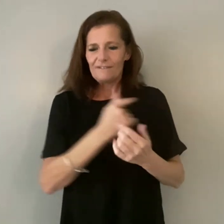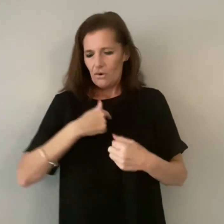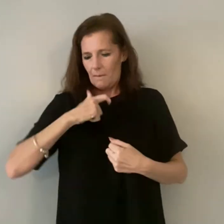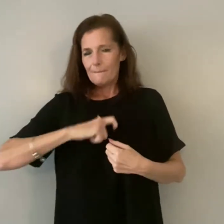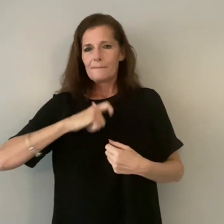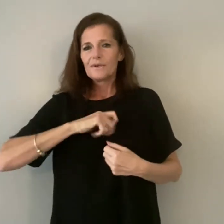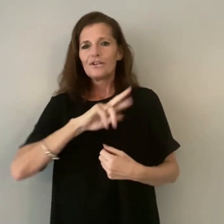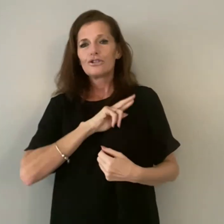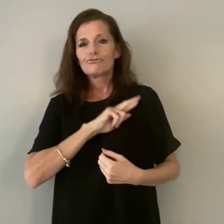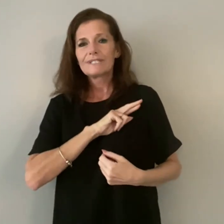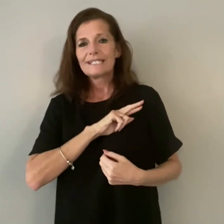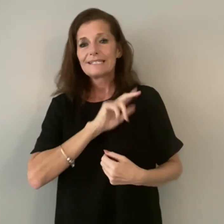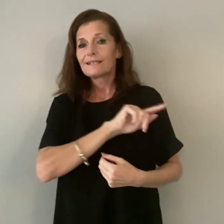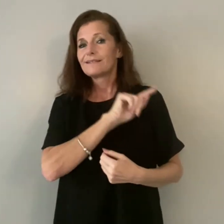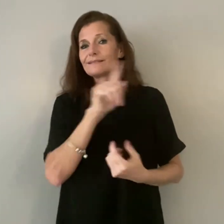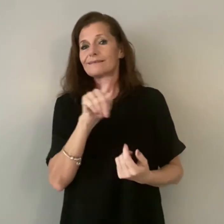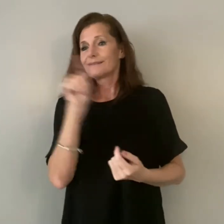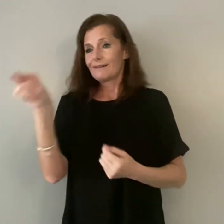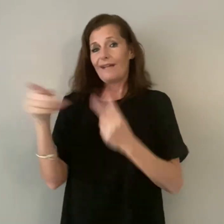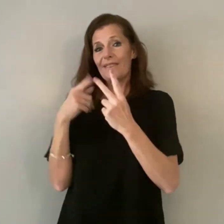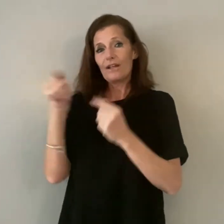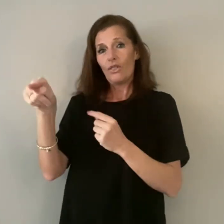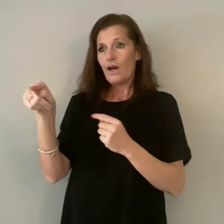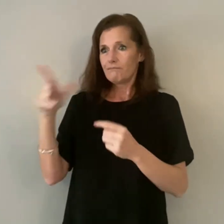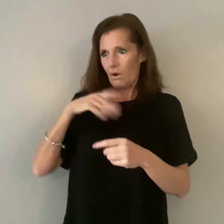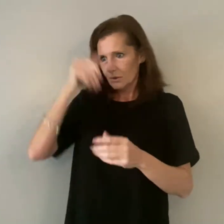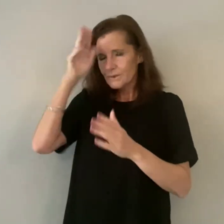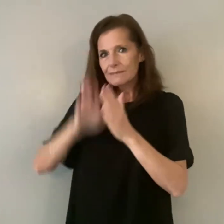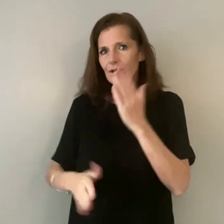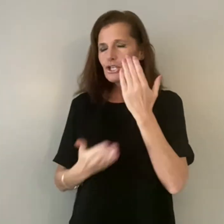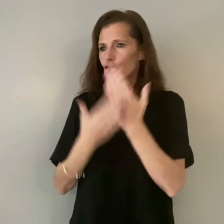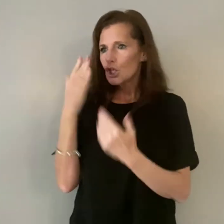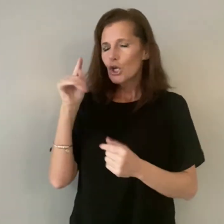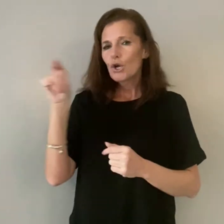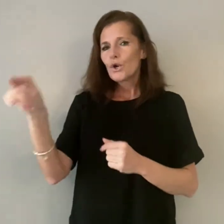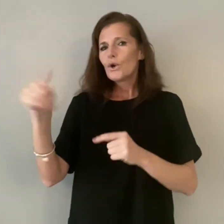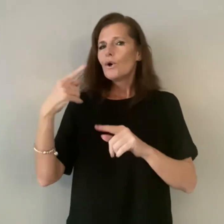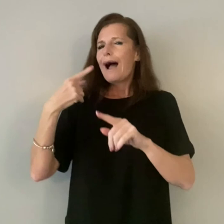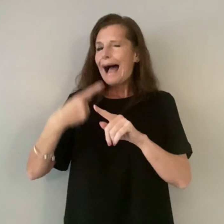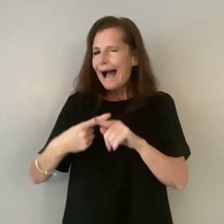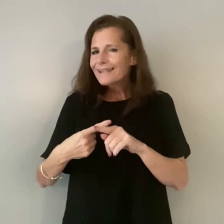because of personal reasons but and then another is yeah. Experiencing new things, but also